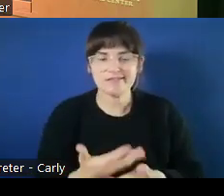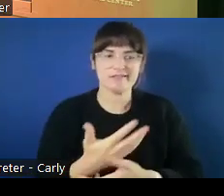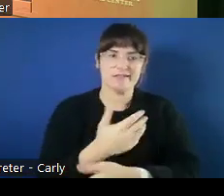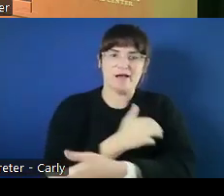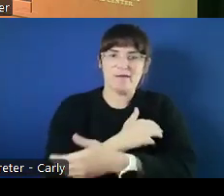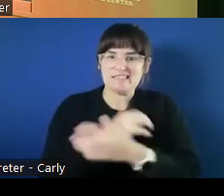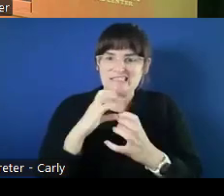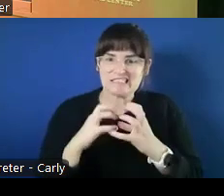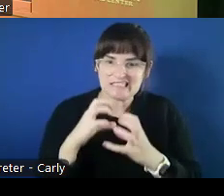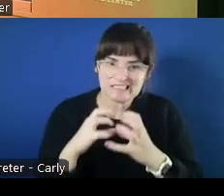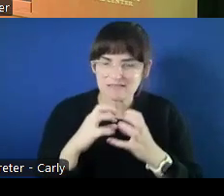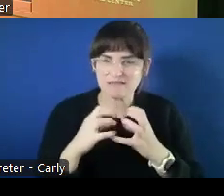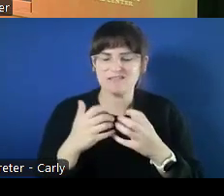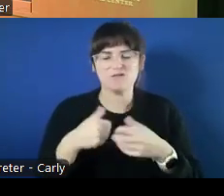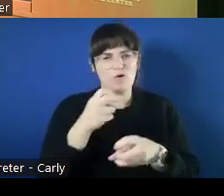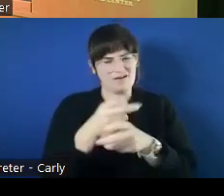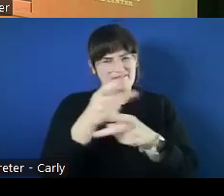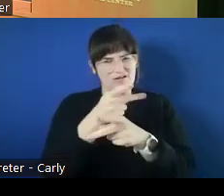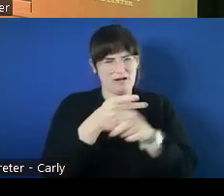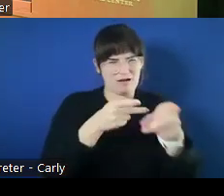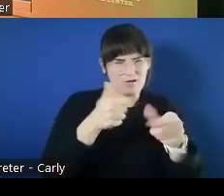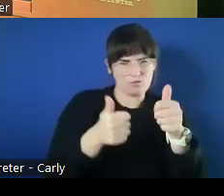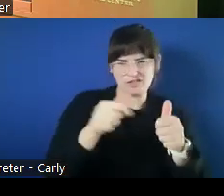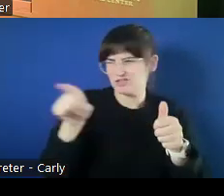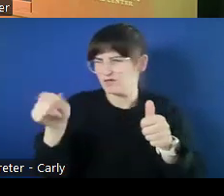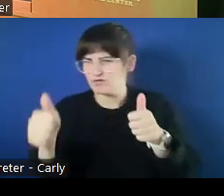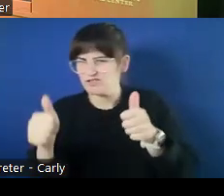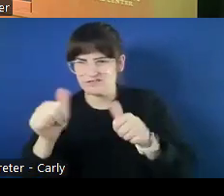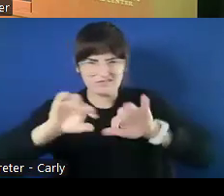of figure out and tease out which symptoms are related to the psychiatric problem and which are